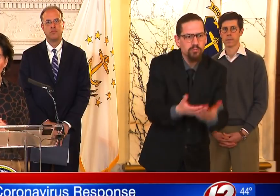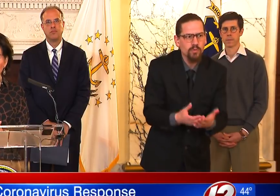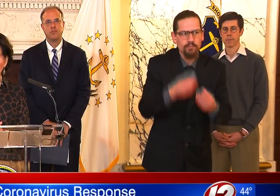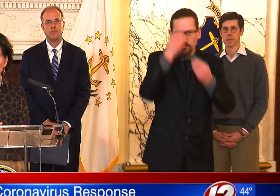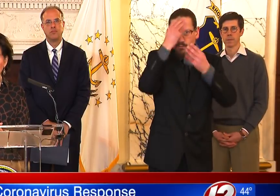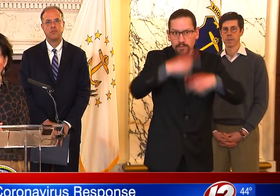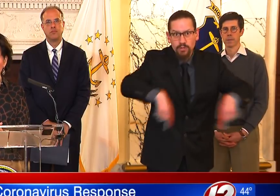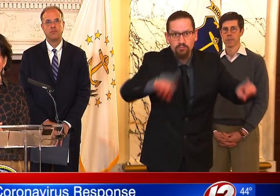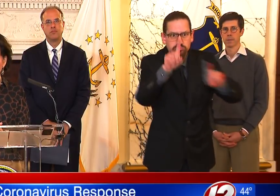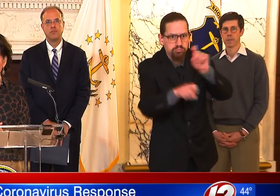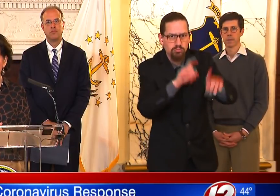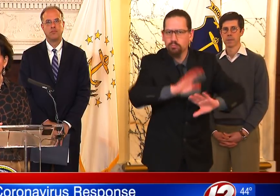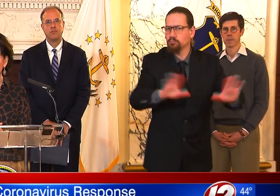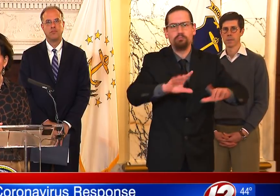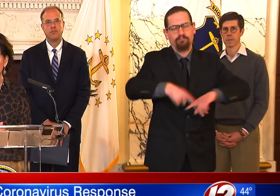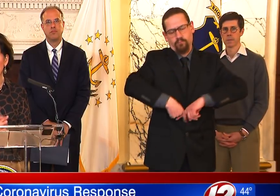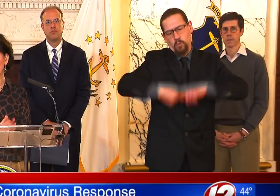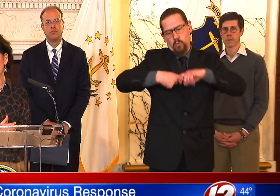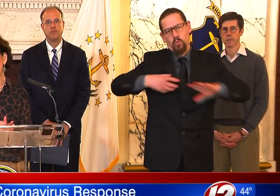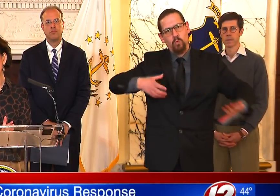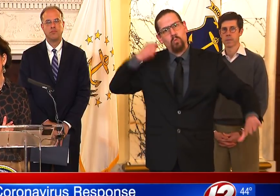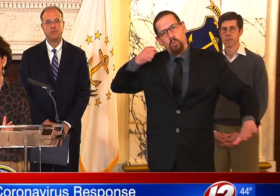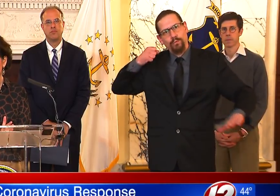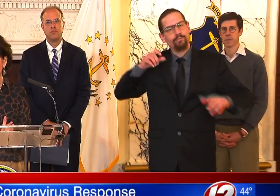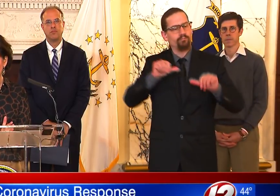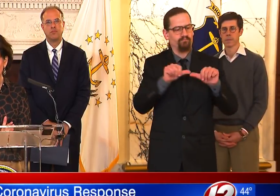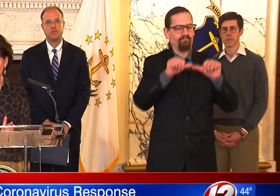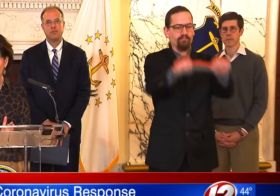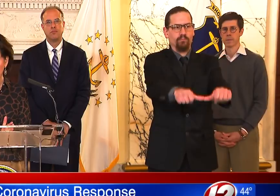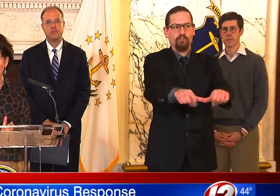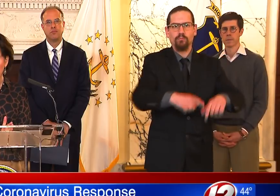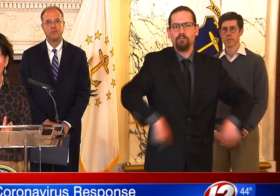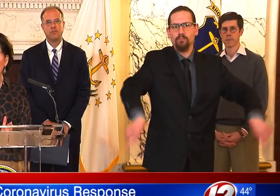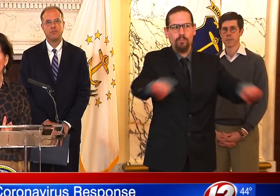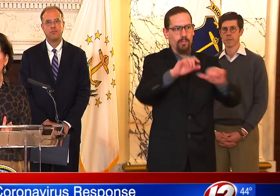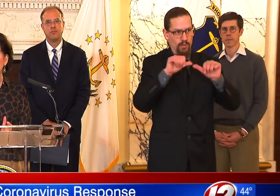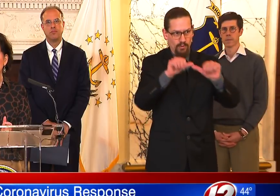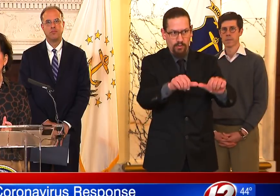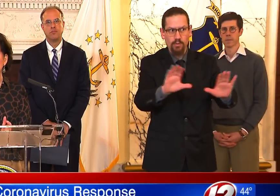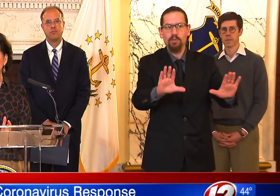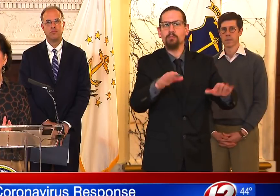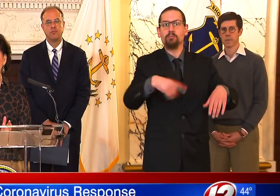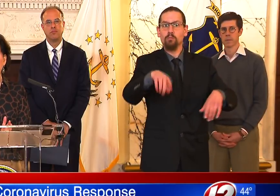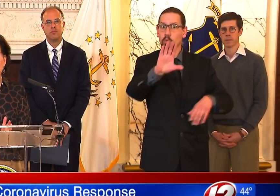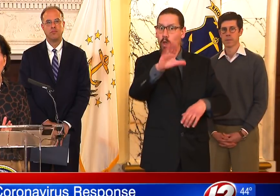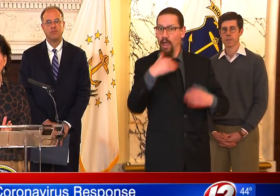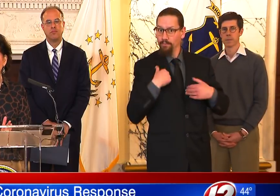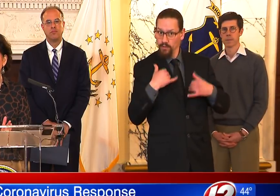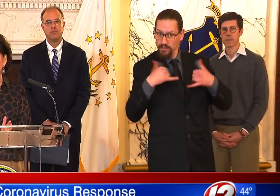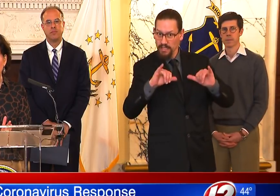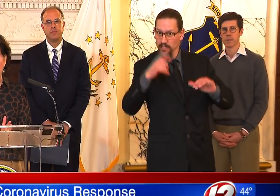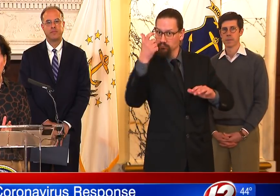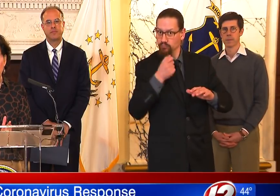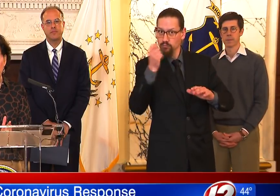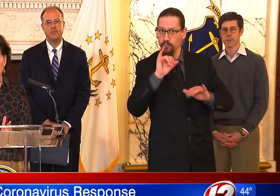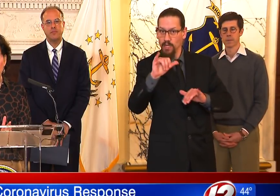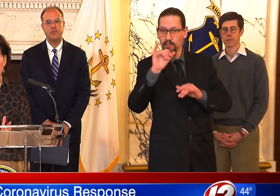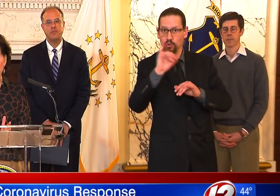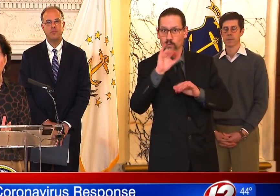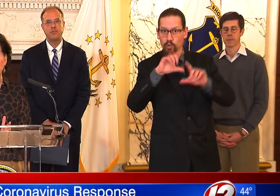QUARTERLY INCOME VERIFICATIONS FOR THE DURATION OF THIS EMERGENCY. THIS WILL ENSURE THAT INDIVIDUALS ON MEDICARE TODAY